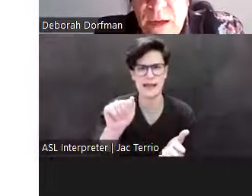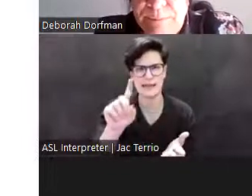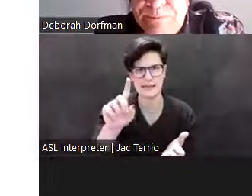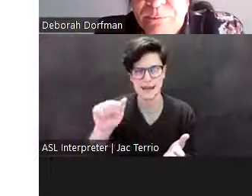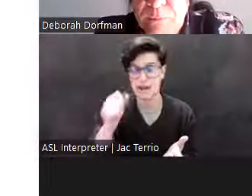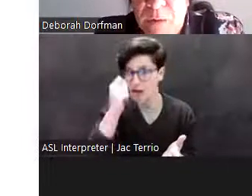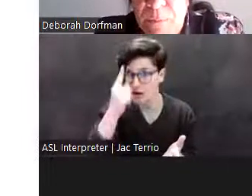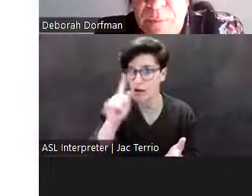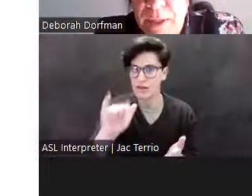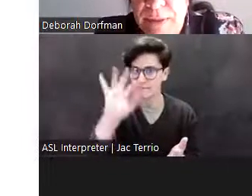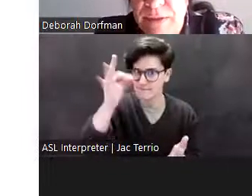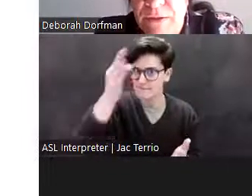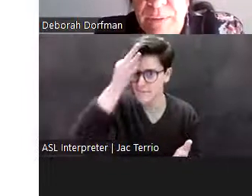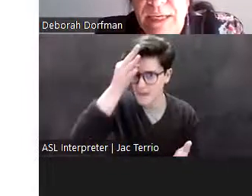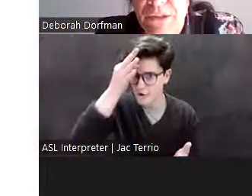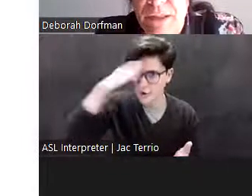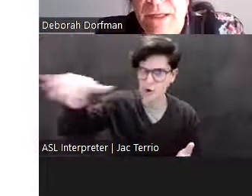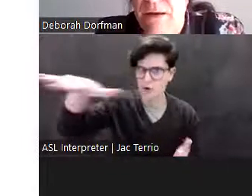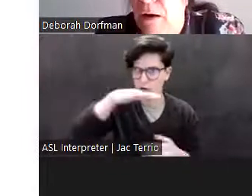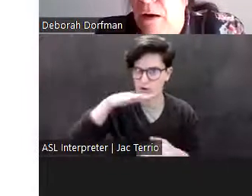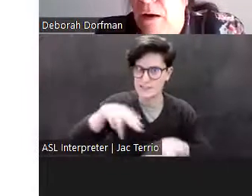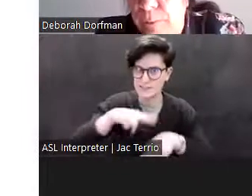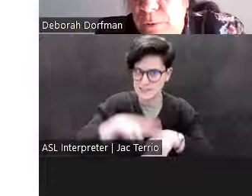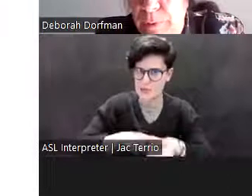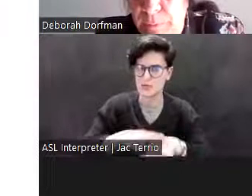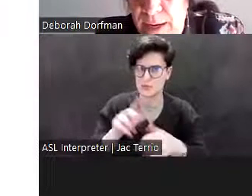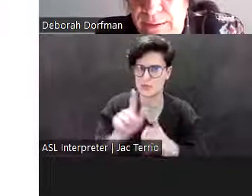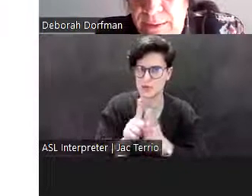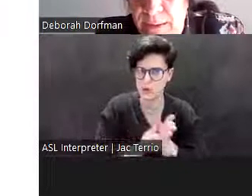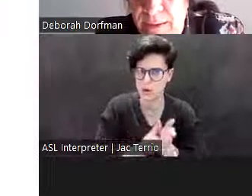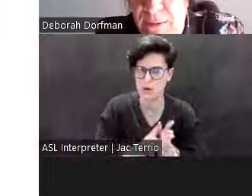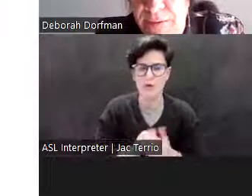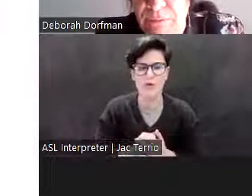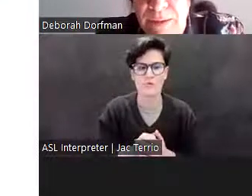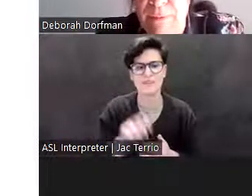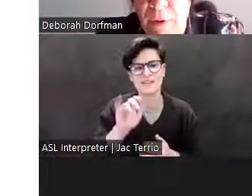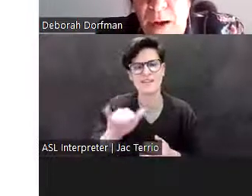15:11:23 Law prohibits discrimination in all employment practices and so that's really